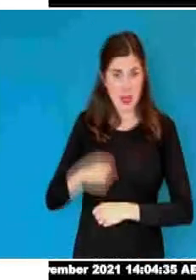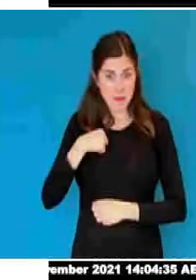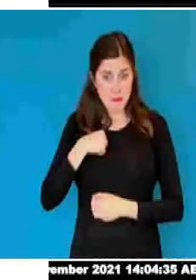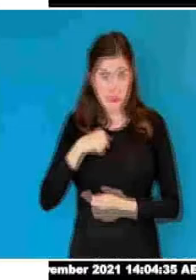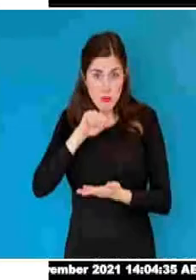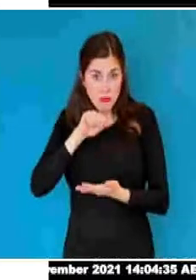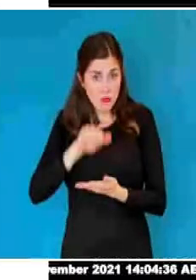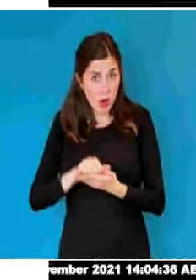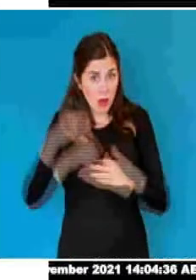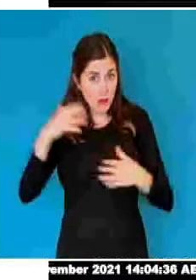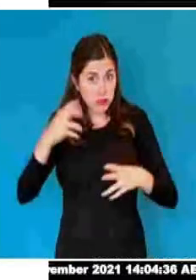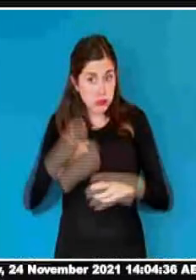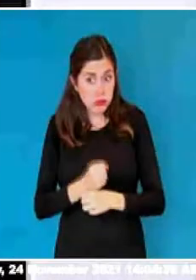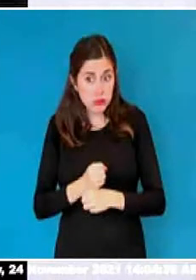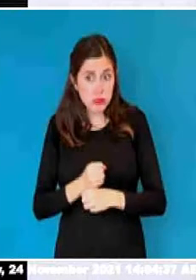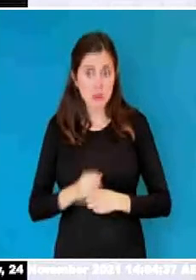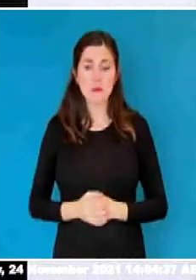No, that is correct.